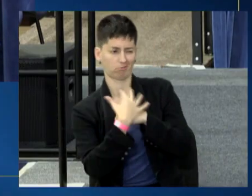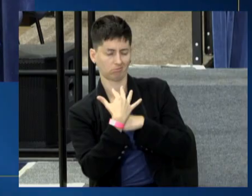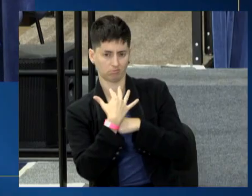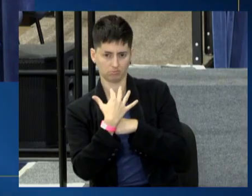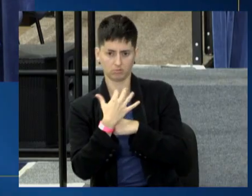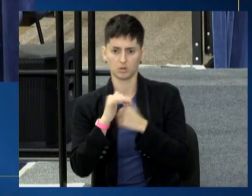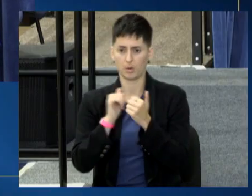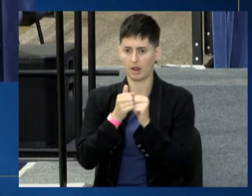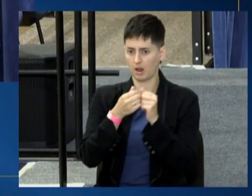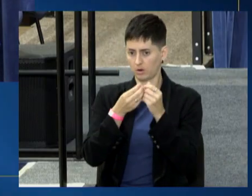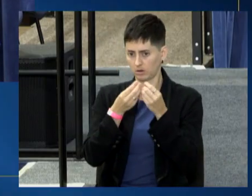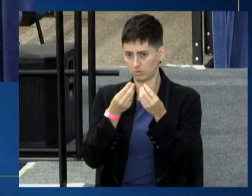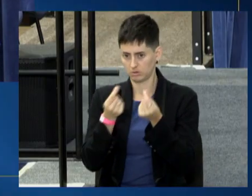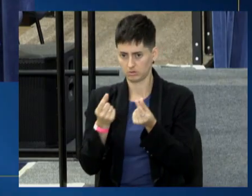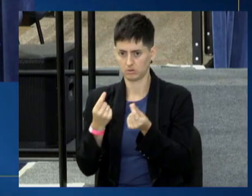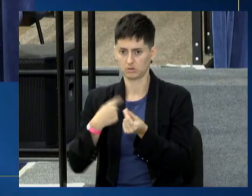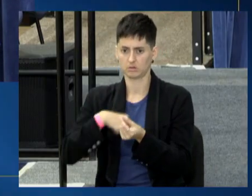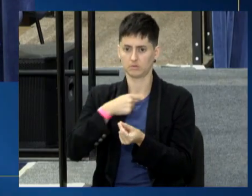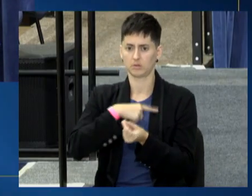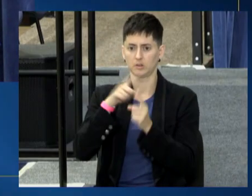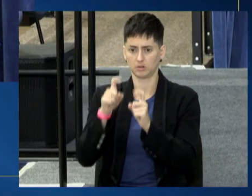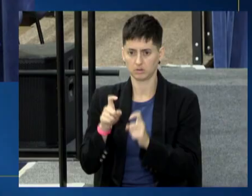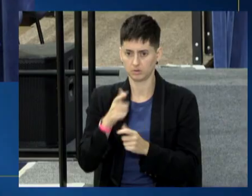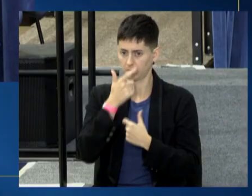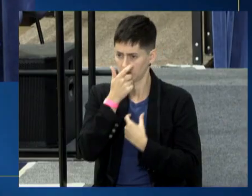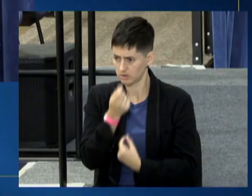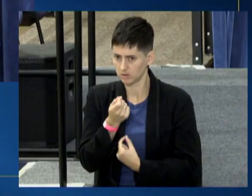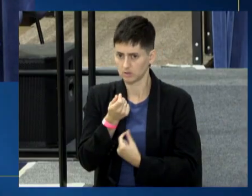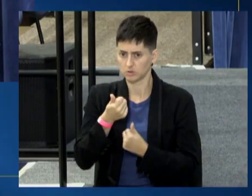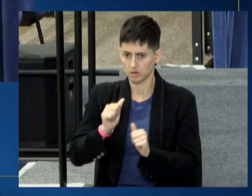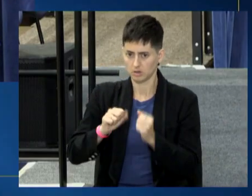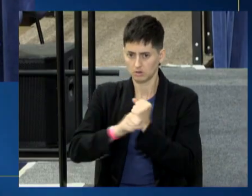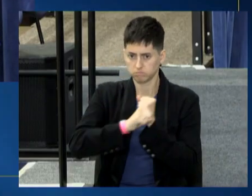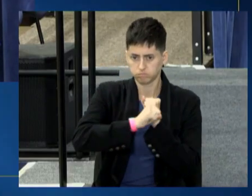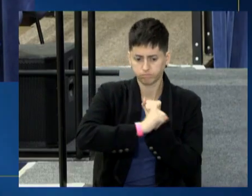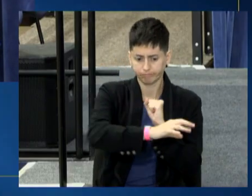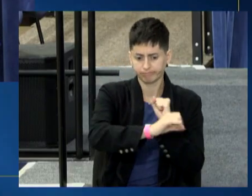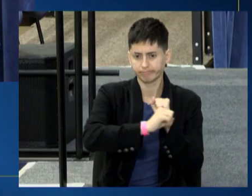you know, a great interest in trying to deploy randomized trials into standard routine care,